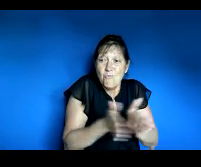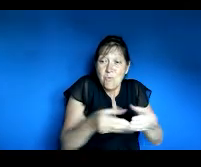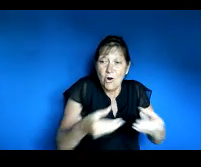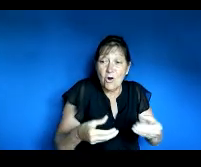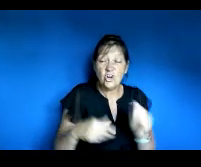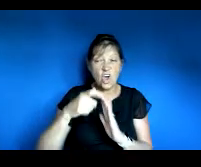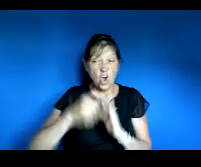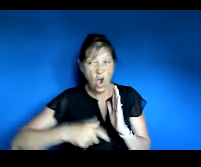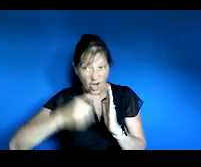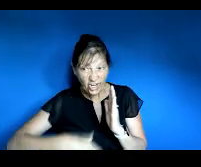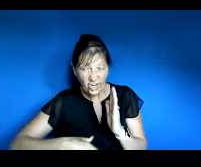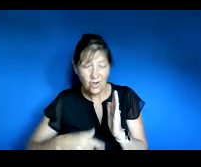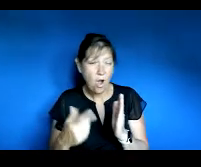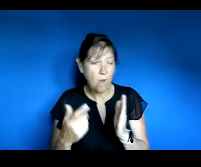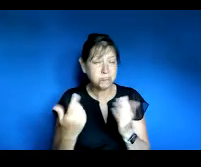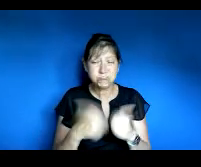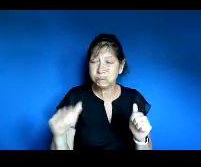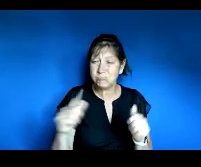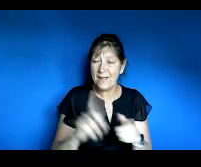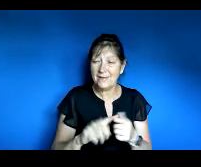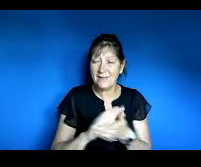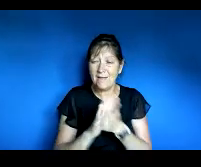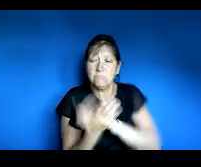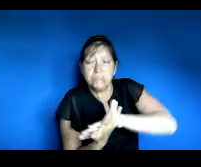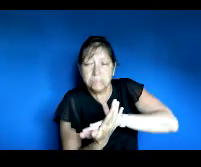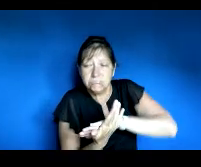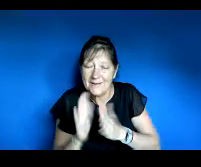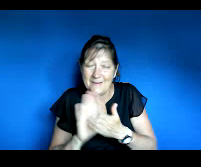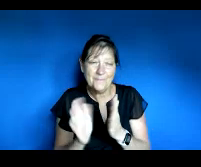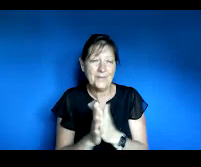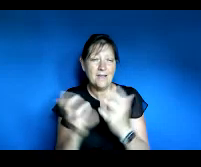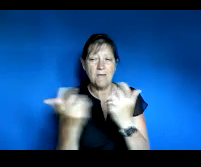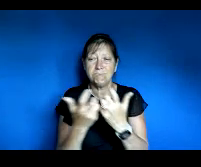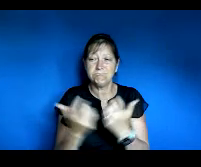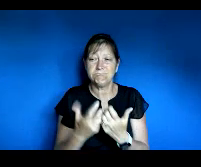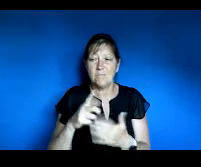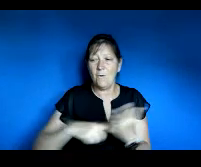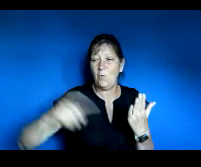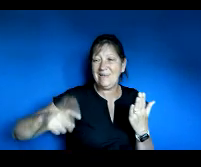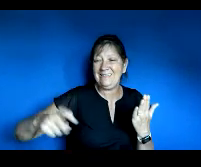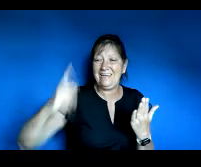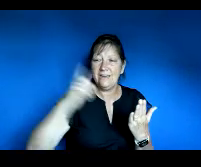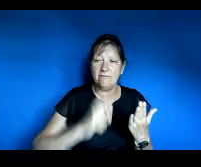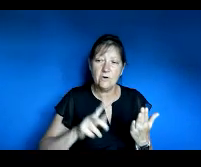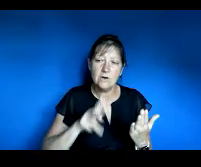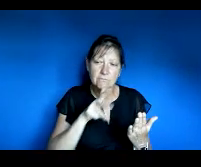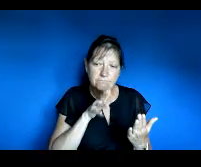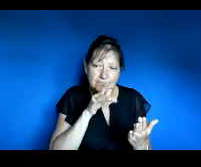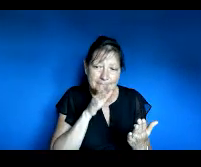we can make sure that that's in a format that is compatible with one of those text-to-speech softwares that a student's using.